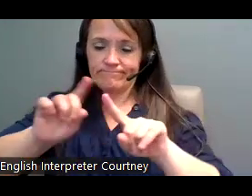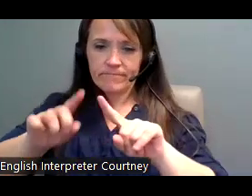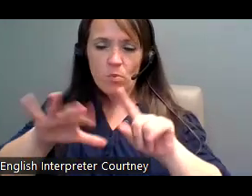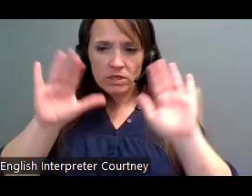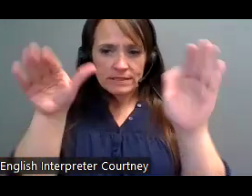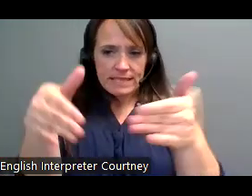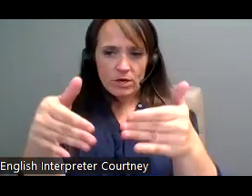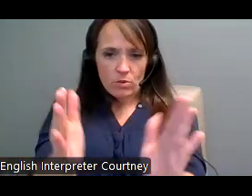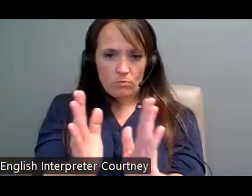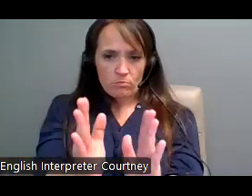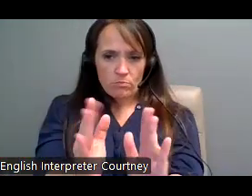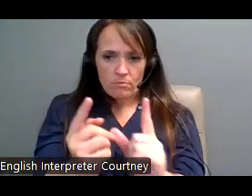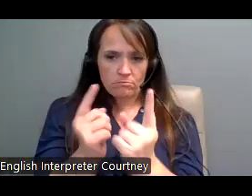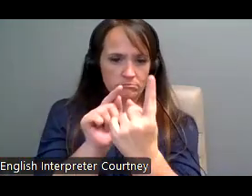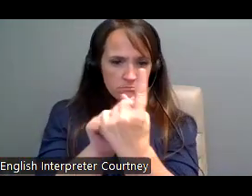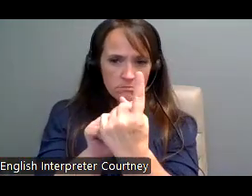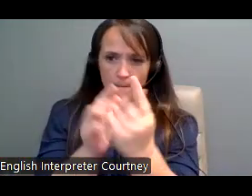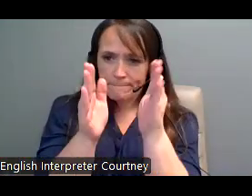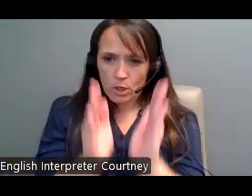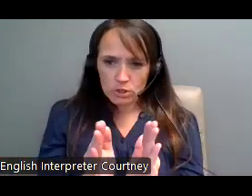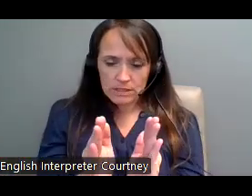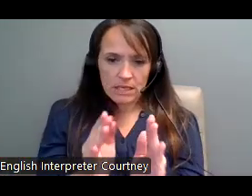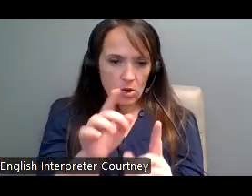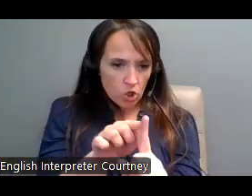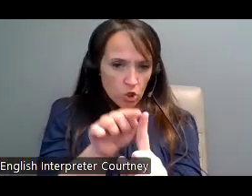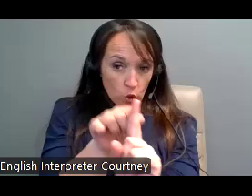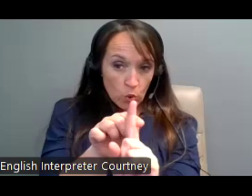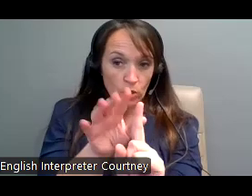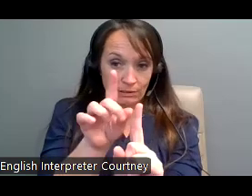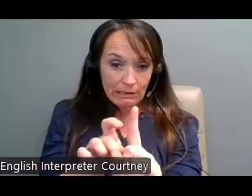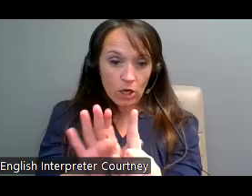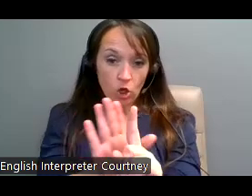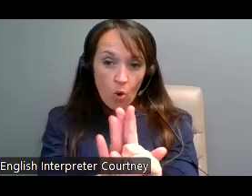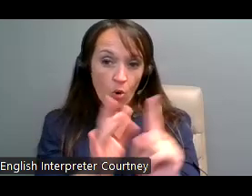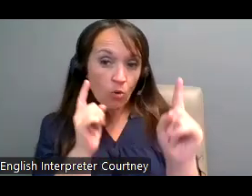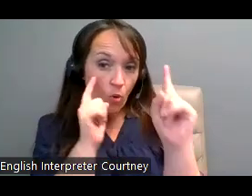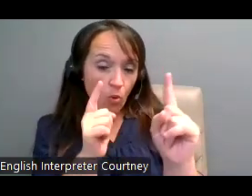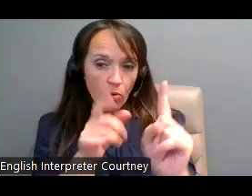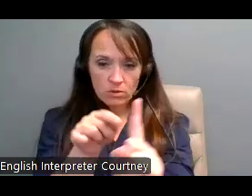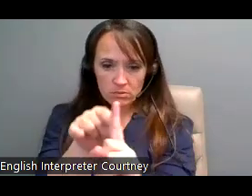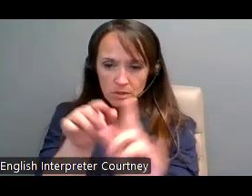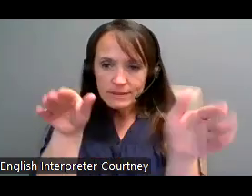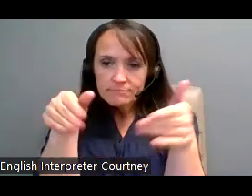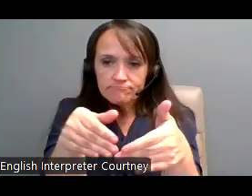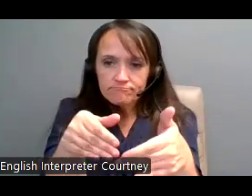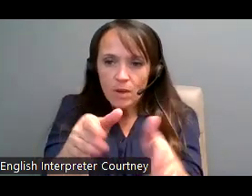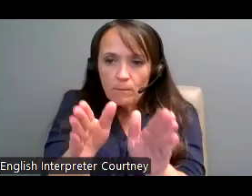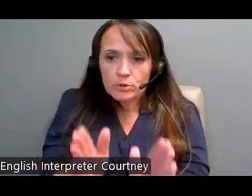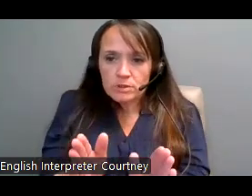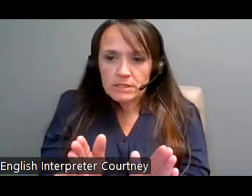to the individual's needs. Ultimately, the ongoing monitoring and any adjustments that need to incur,